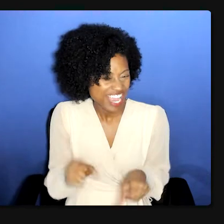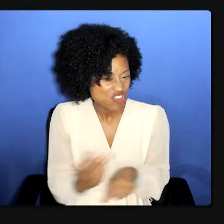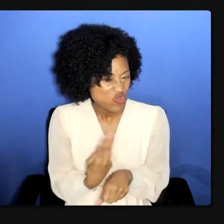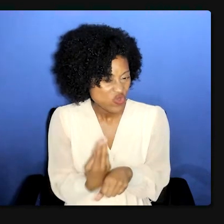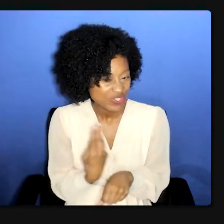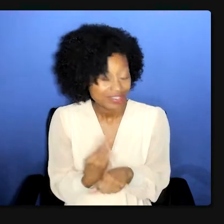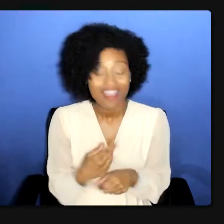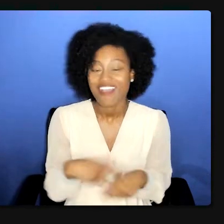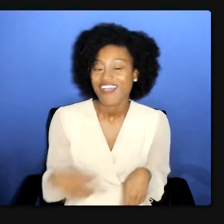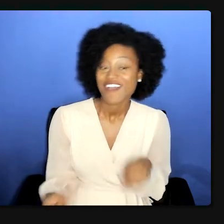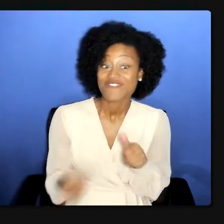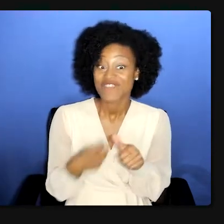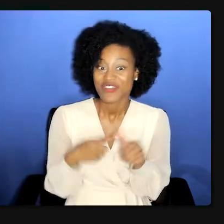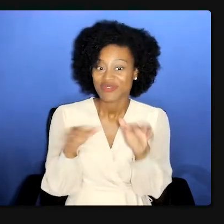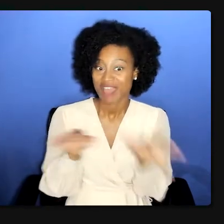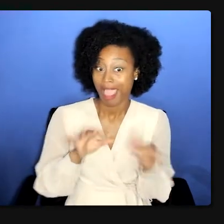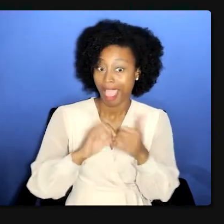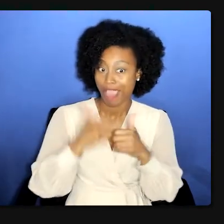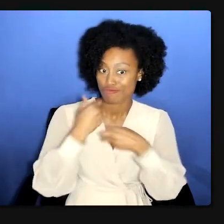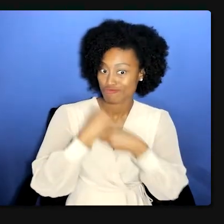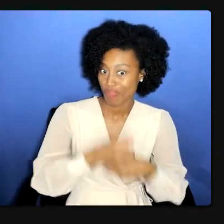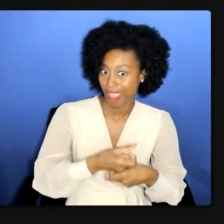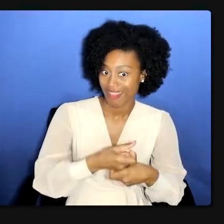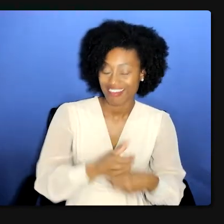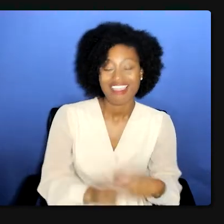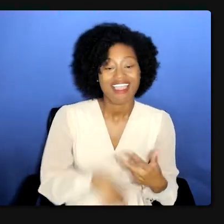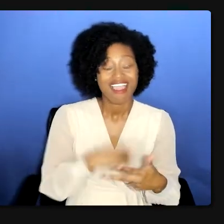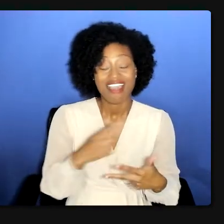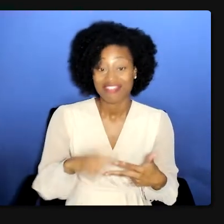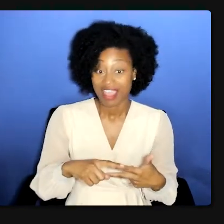First, we'll go over how to create experiments with different configurations.